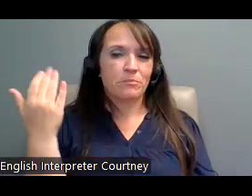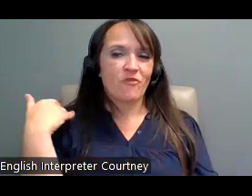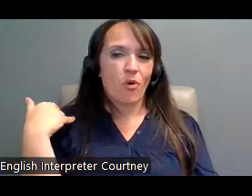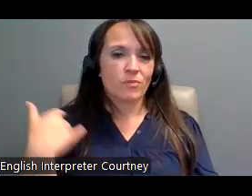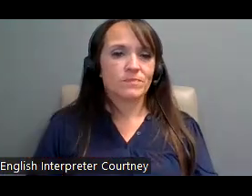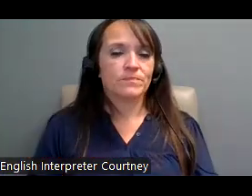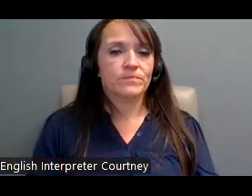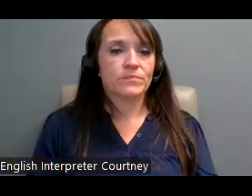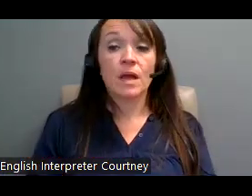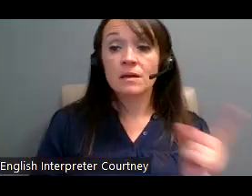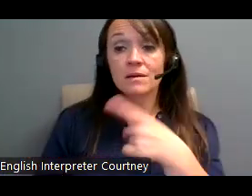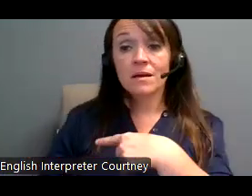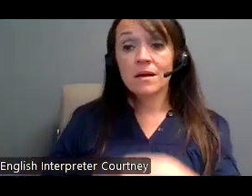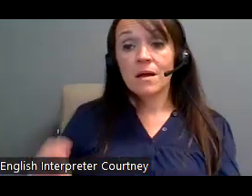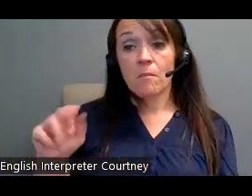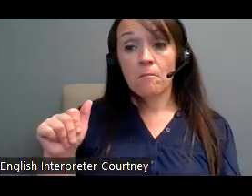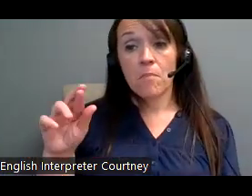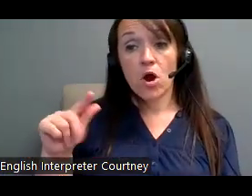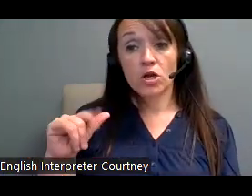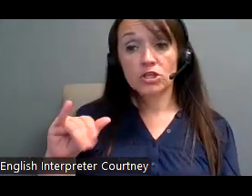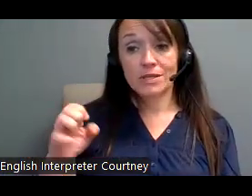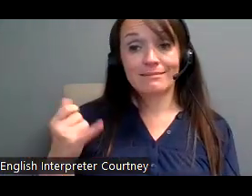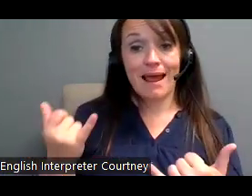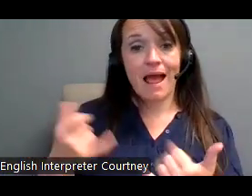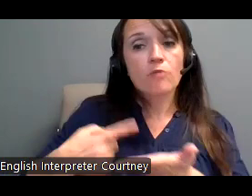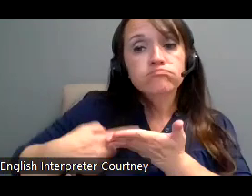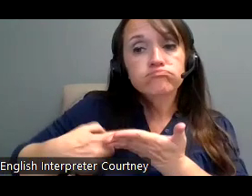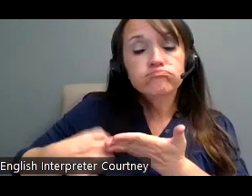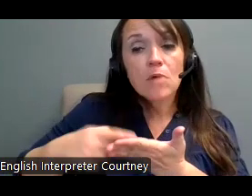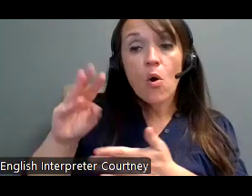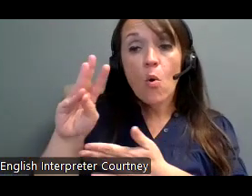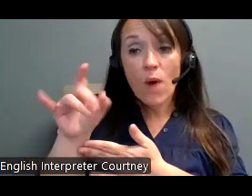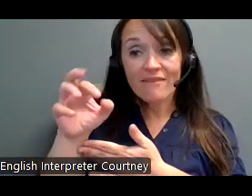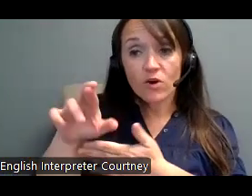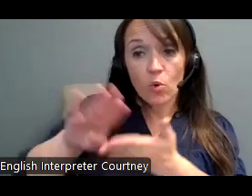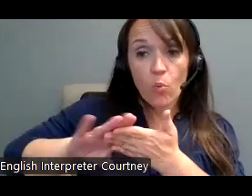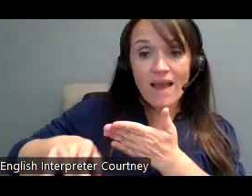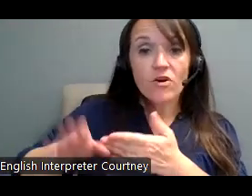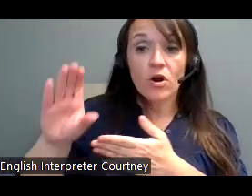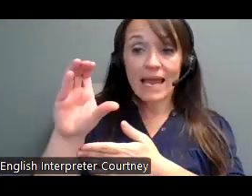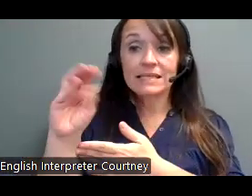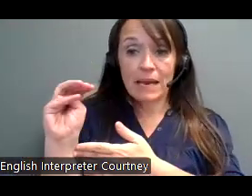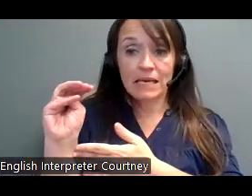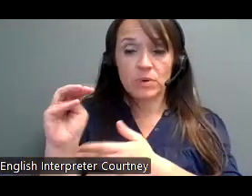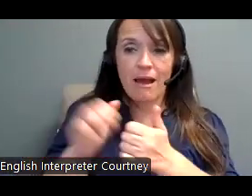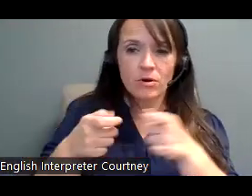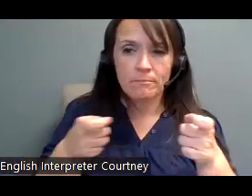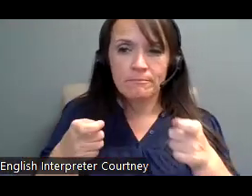Margie I will ask you to step in and talk about waiver case management. Thank you again for having me today,